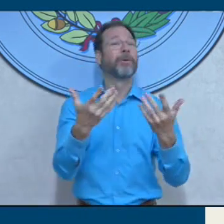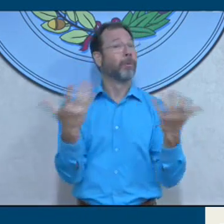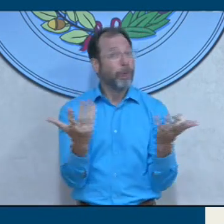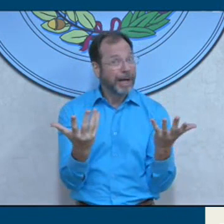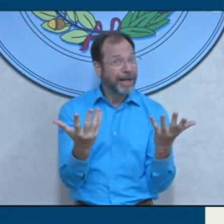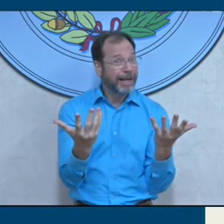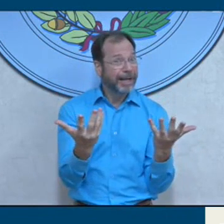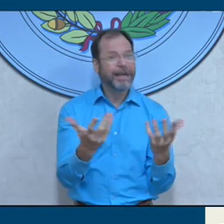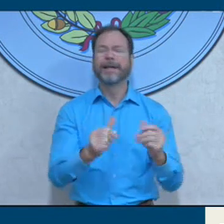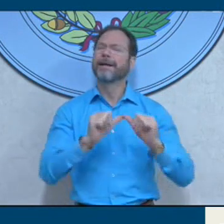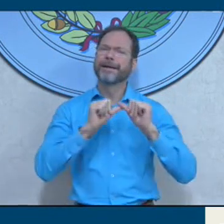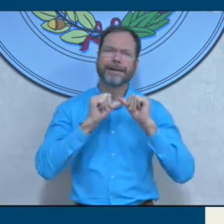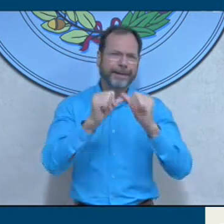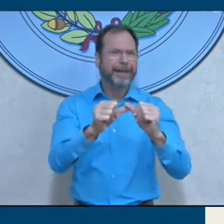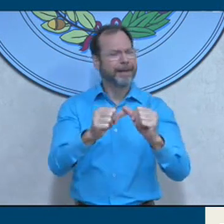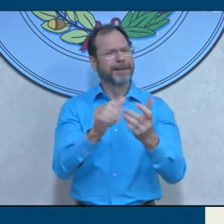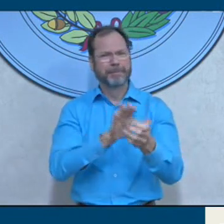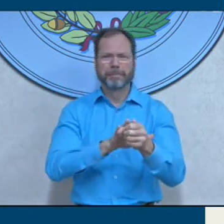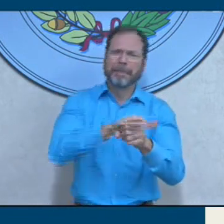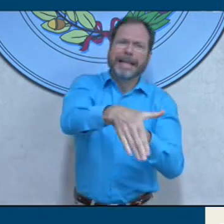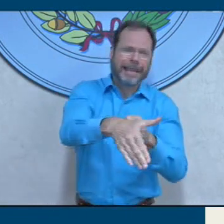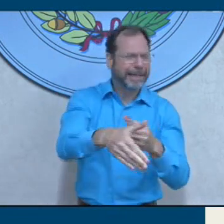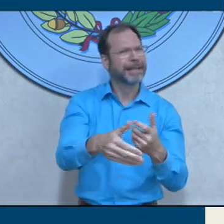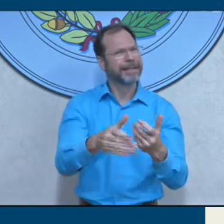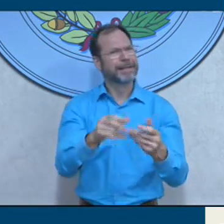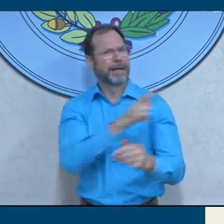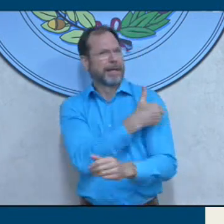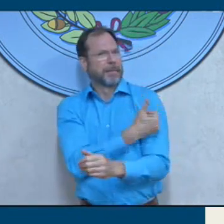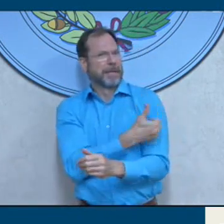LEVEL. WE REMAIN